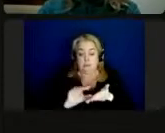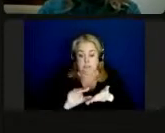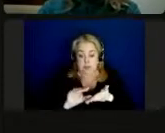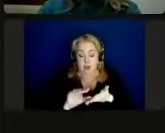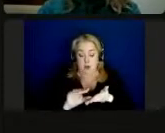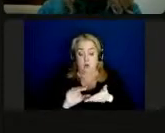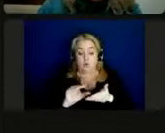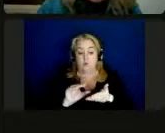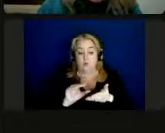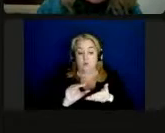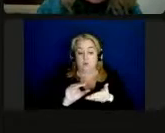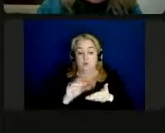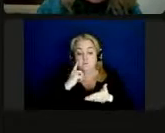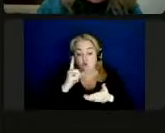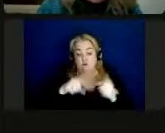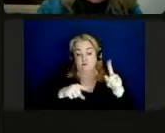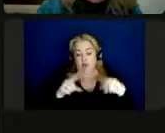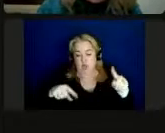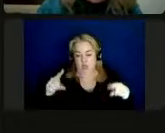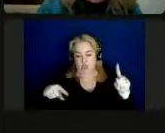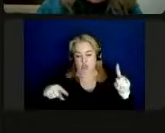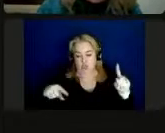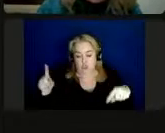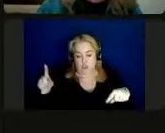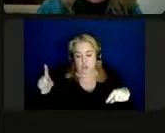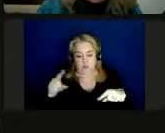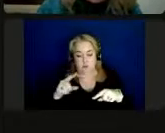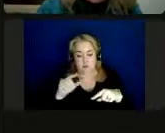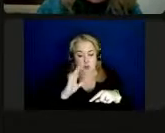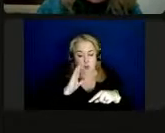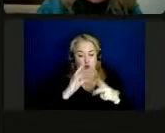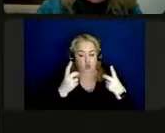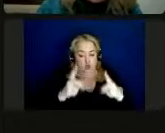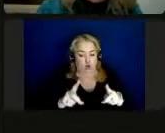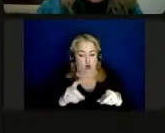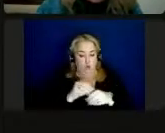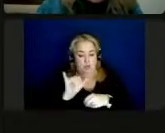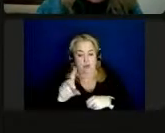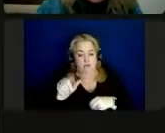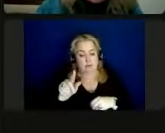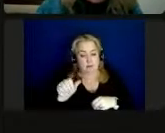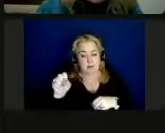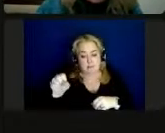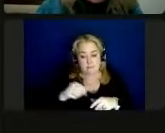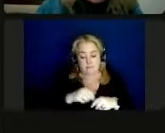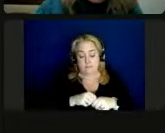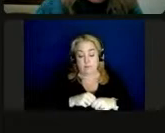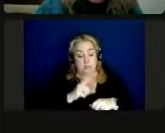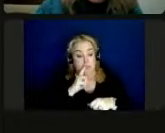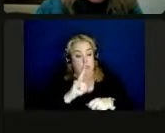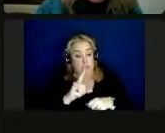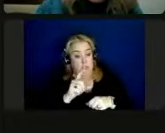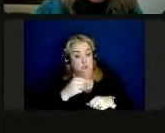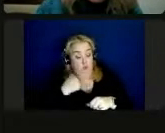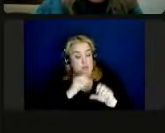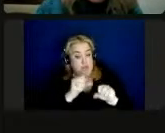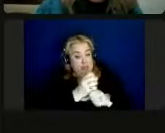OF THAT SORT OF UNCERTAINTY WE DID BACK DURING A FAIRLY LARGE